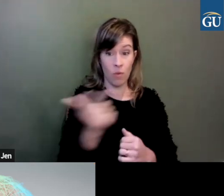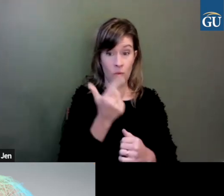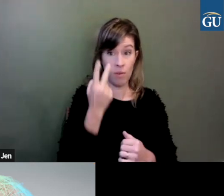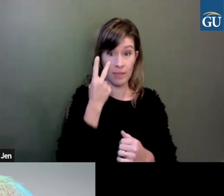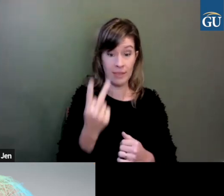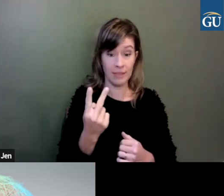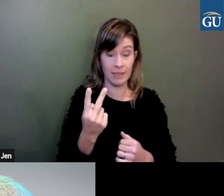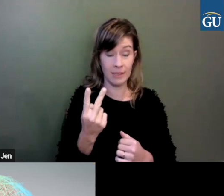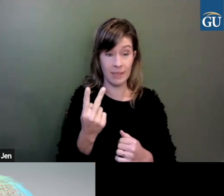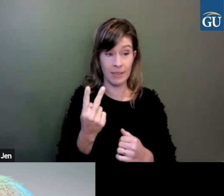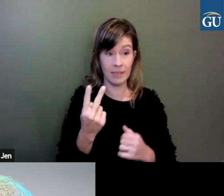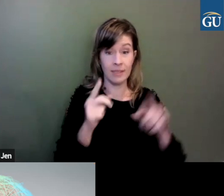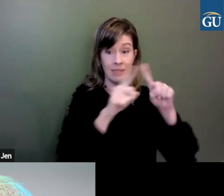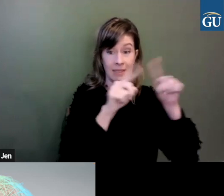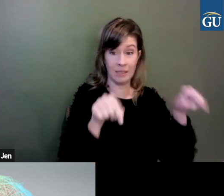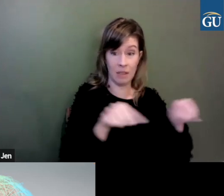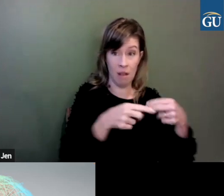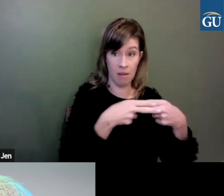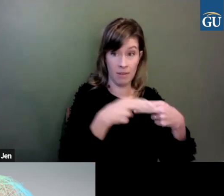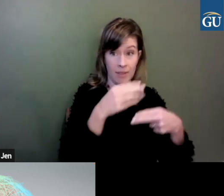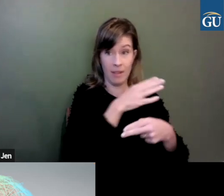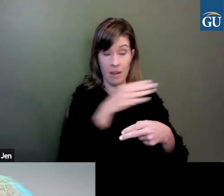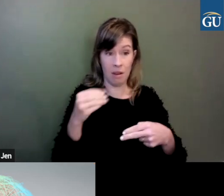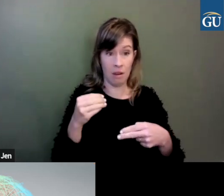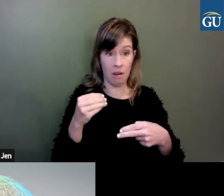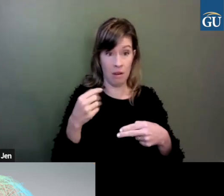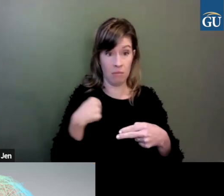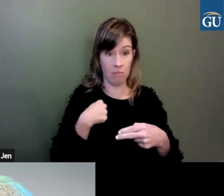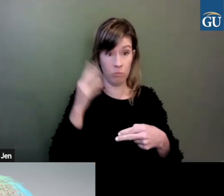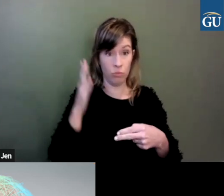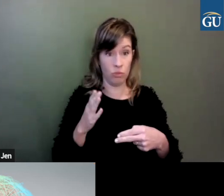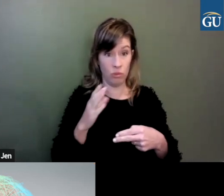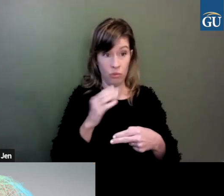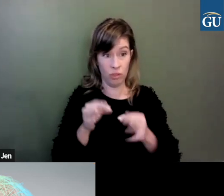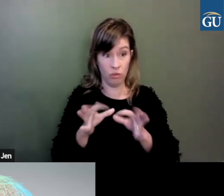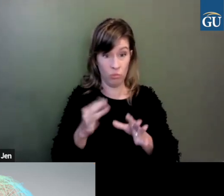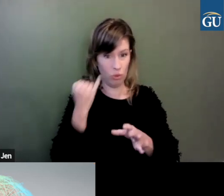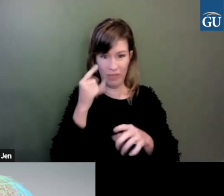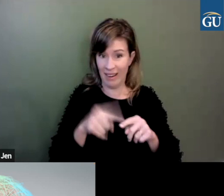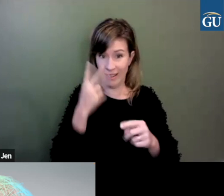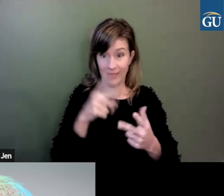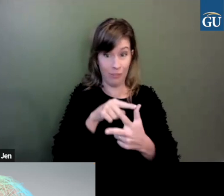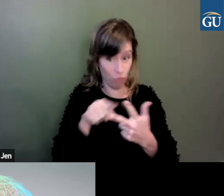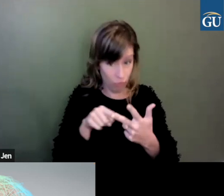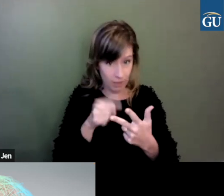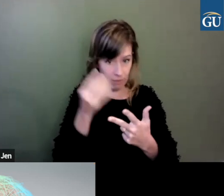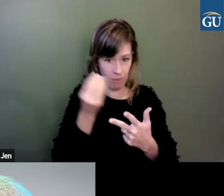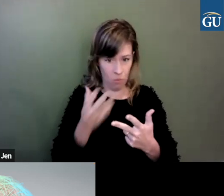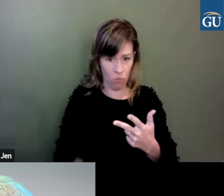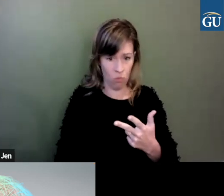So you should be able to see the slide now. If not, let me know. » ILARIA BERTELETTI: Yes, we